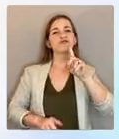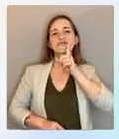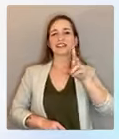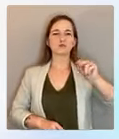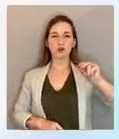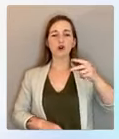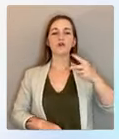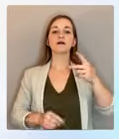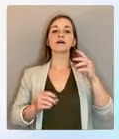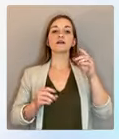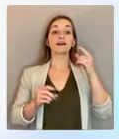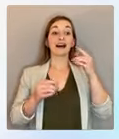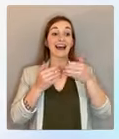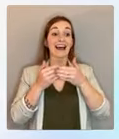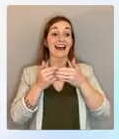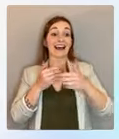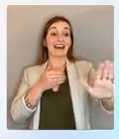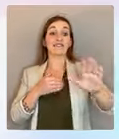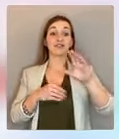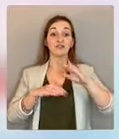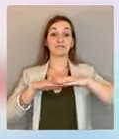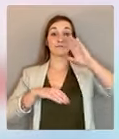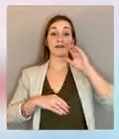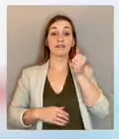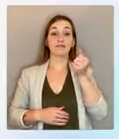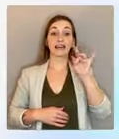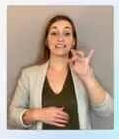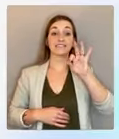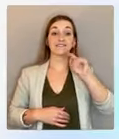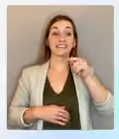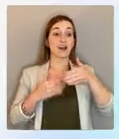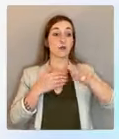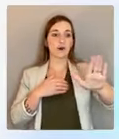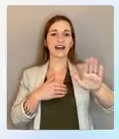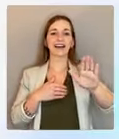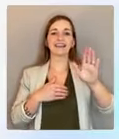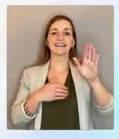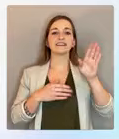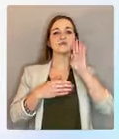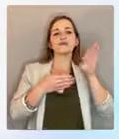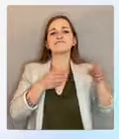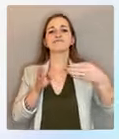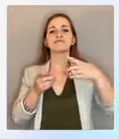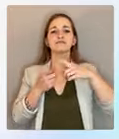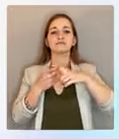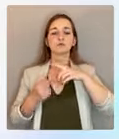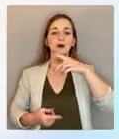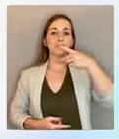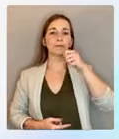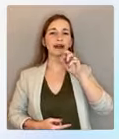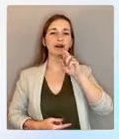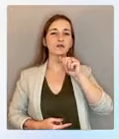all of your depth perception comes from parallax. And I've got a good example of that here. So in this clip, it starts still,